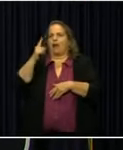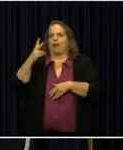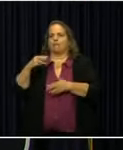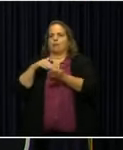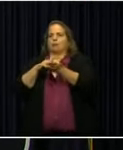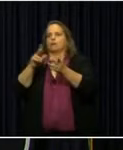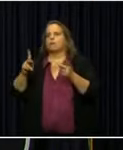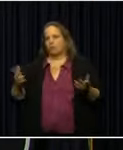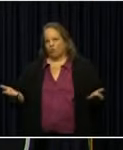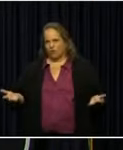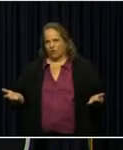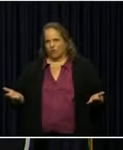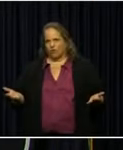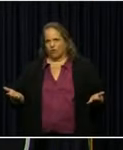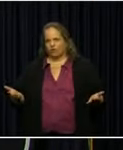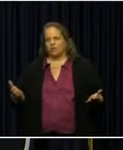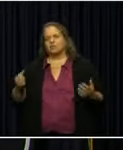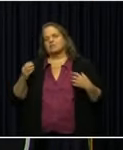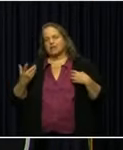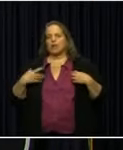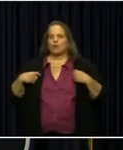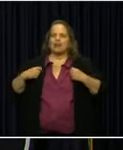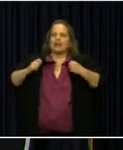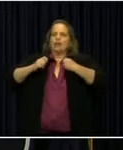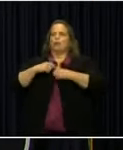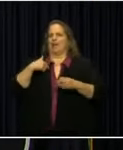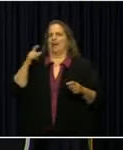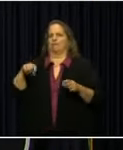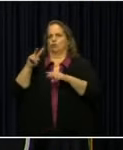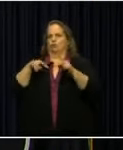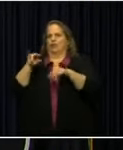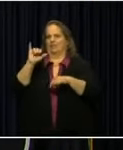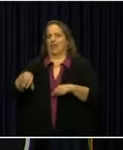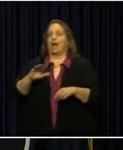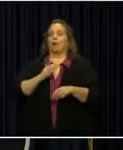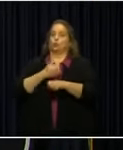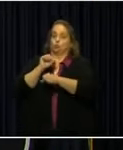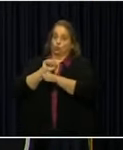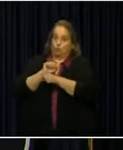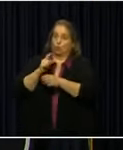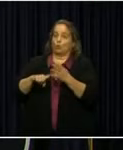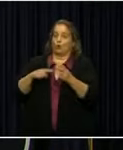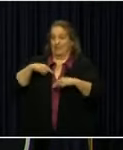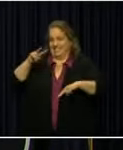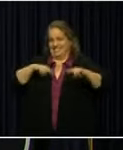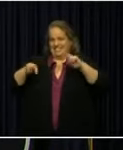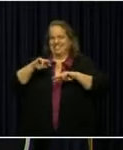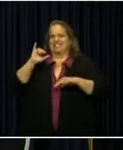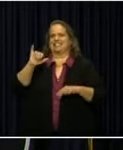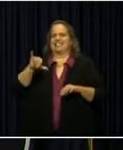MINUTES. AND THEN THE IMMUNOASSAYS THAT COME ARE WORKING OR GOING TO BE VERY, VERY IMPORTANT IN THE